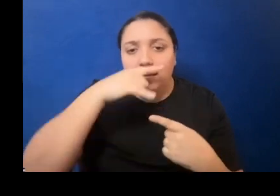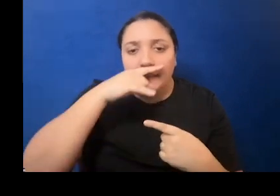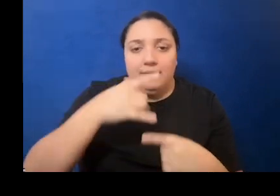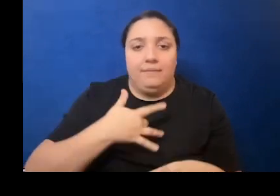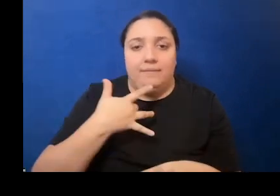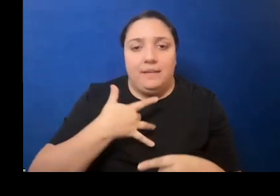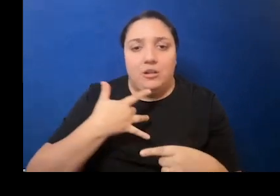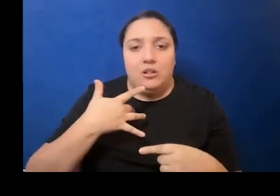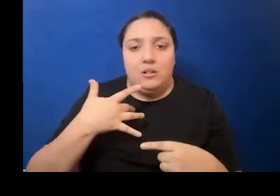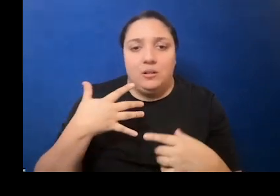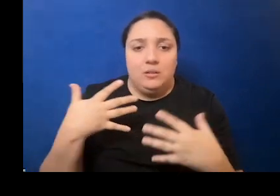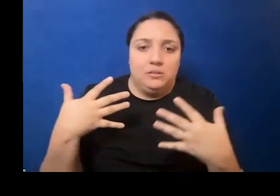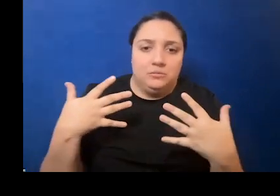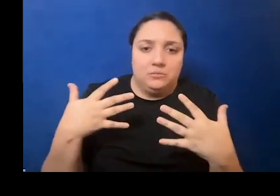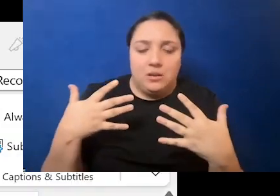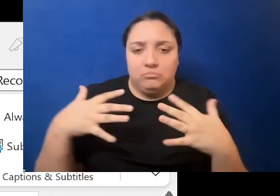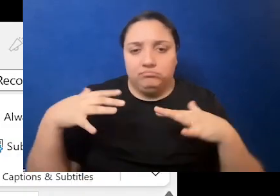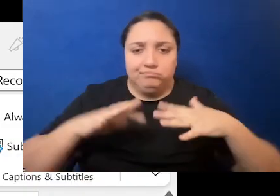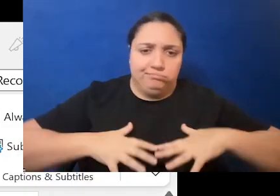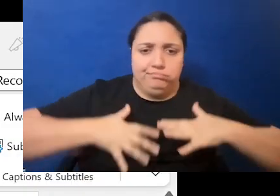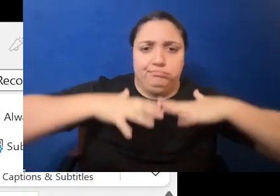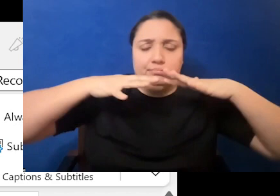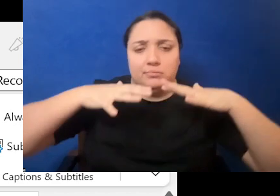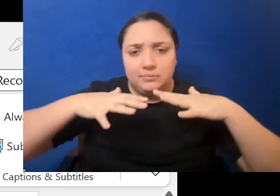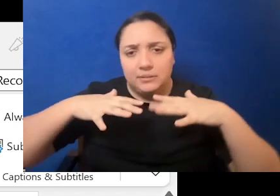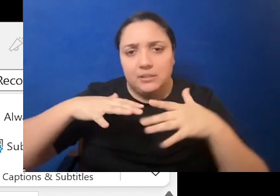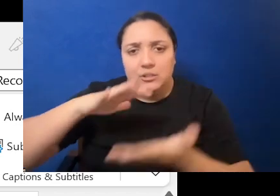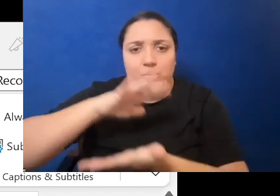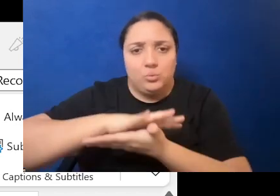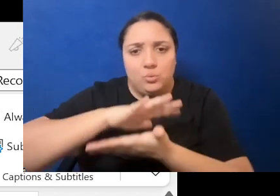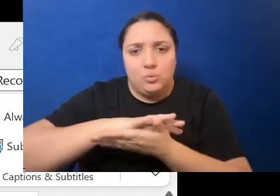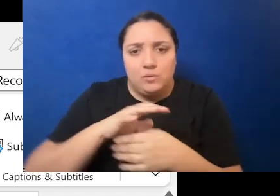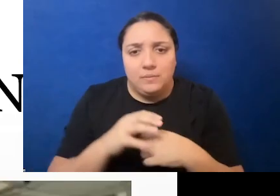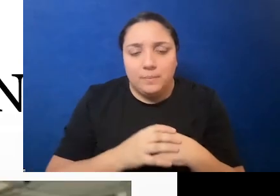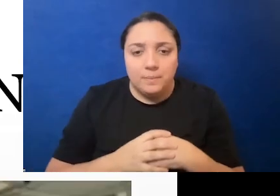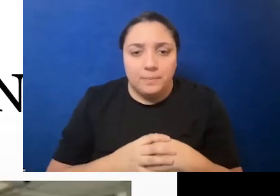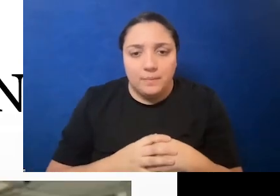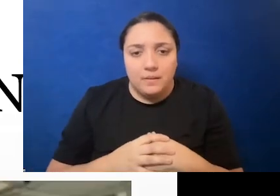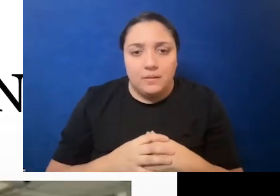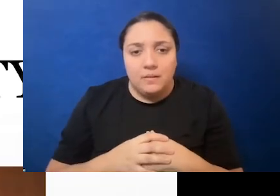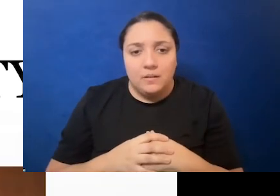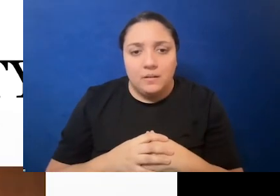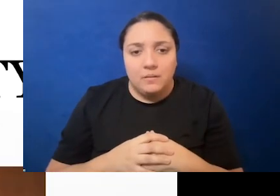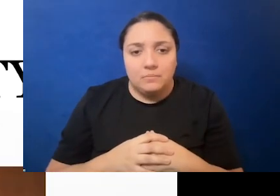AND JUST EXHIBITING A LOT OF THE THINGS THAT WE HAVE TALKED ABOUT HERE TODAY, AND ALSO, HOW TO